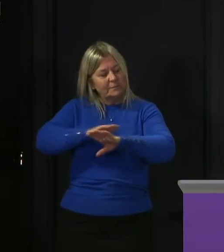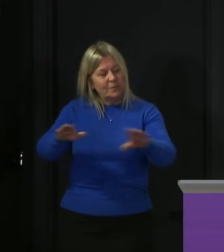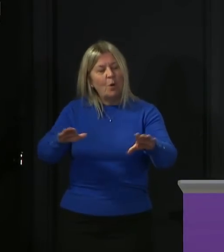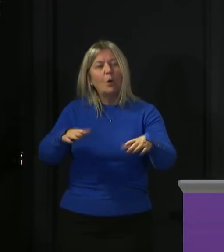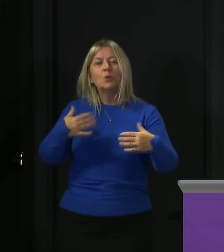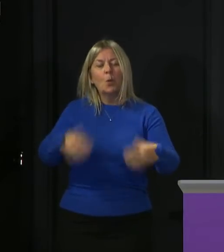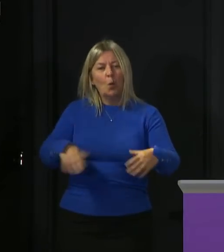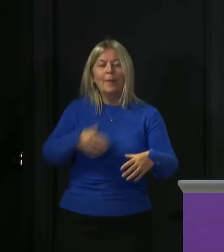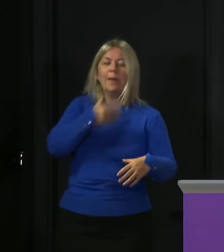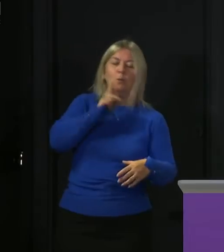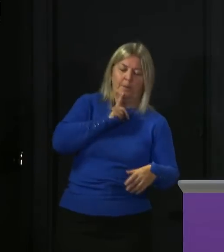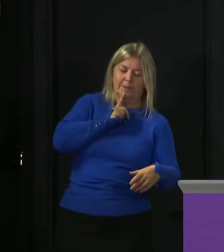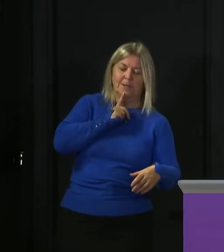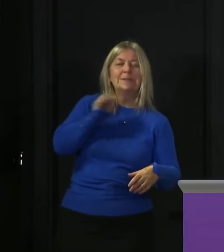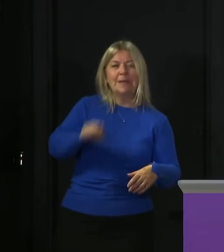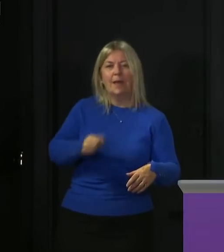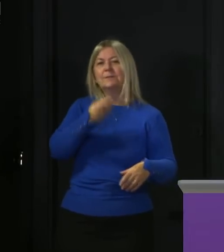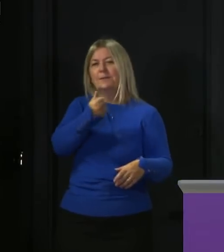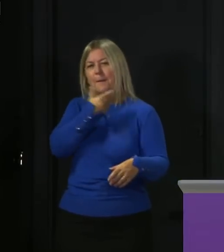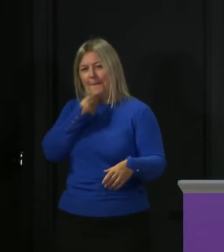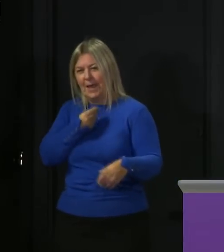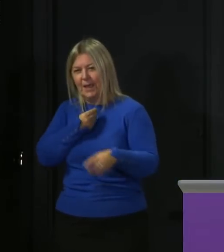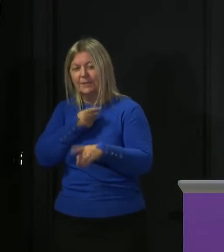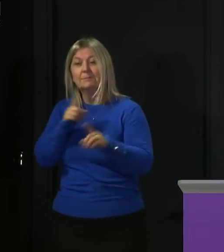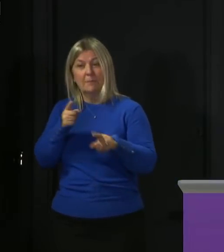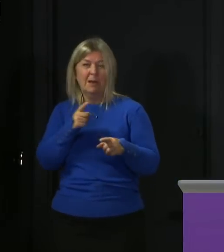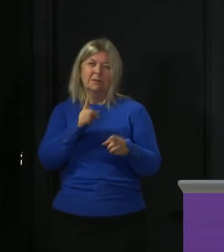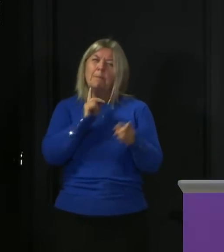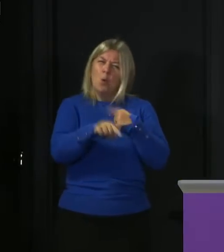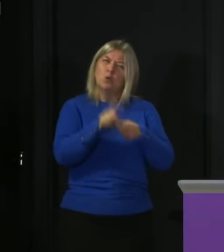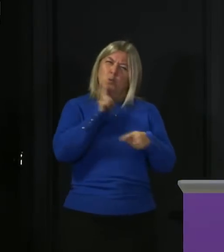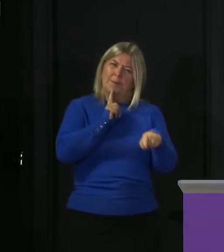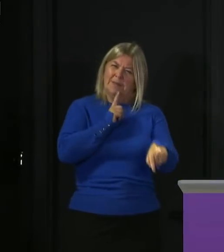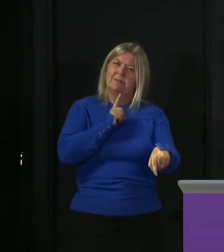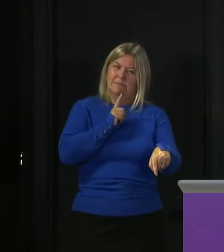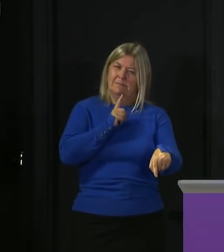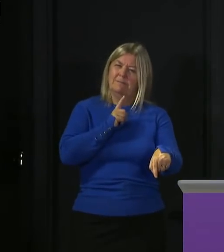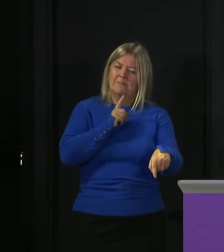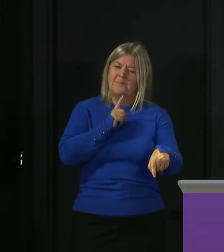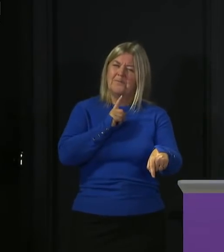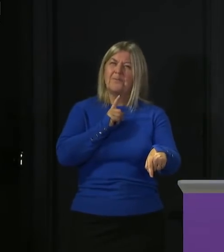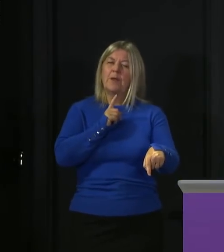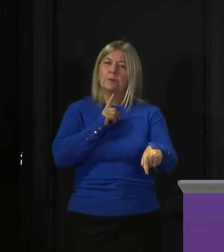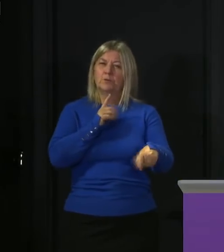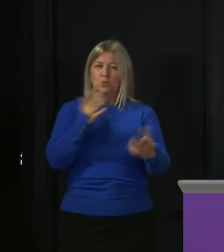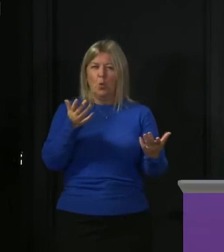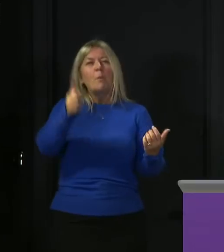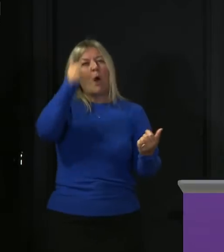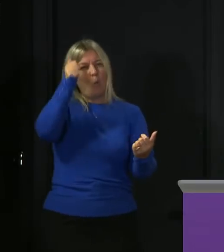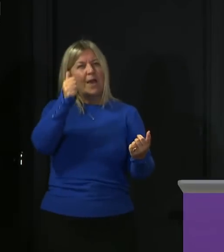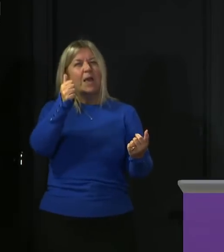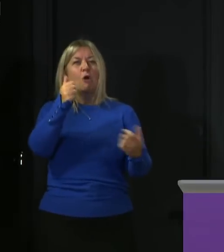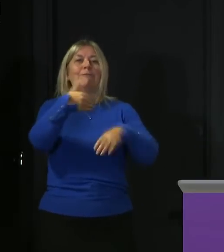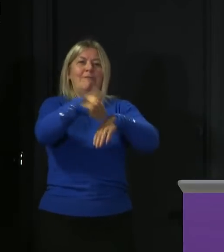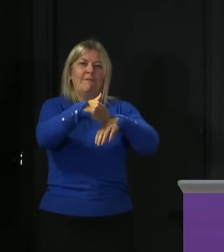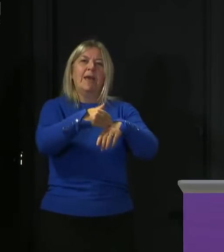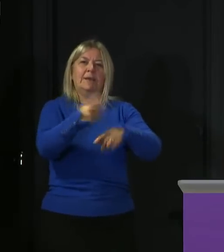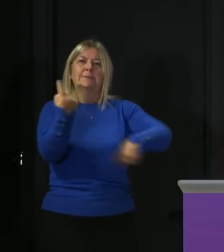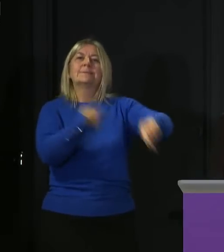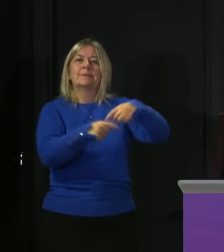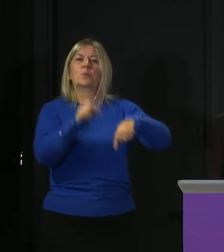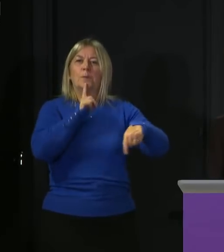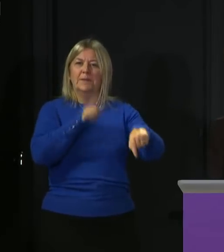borne by women, so we are aware of that in all of the responses we make. On the job support issues,